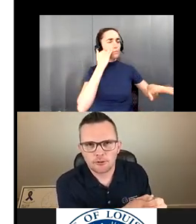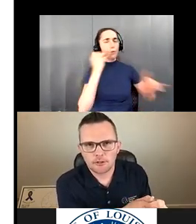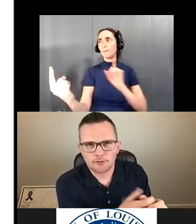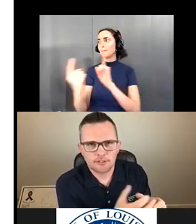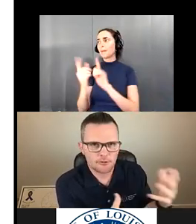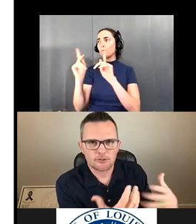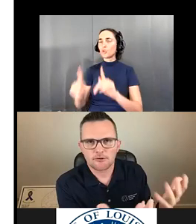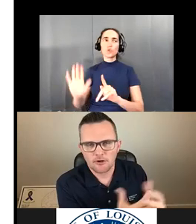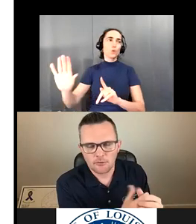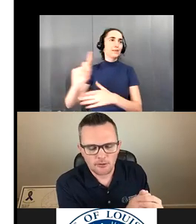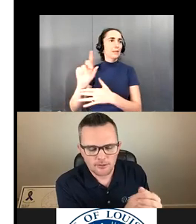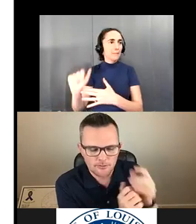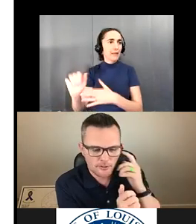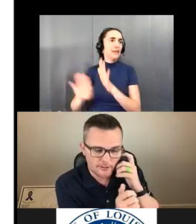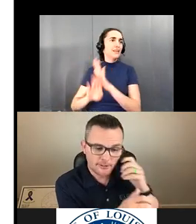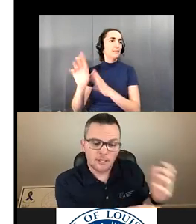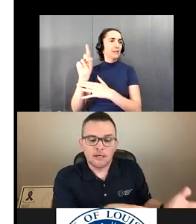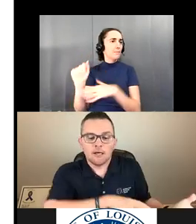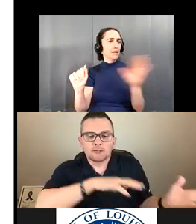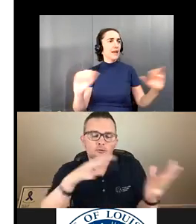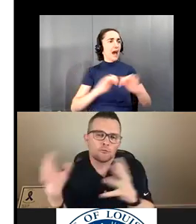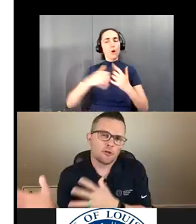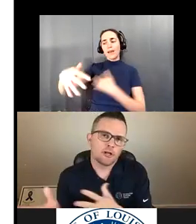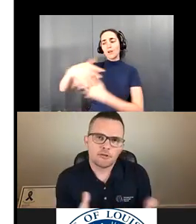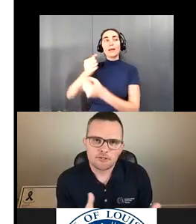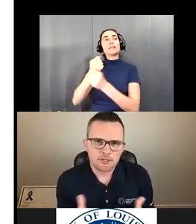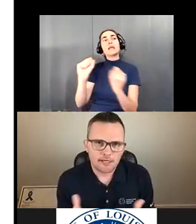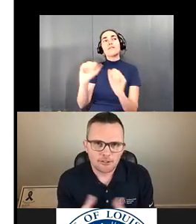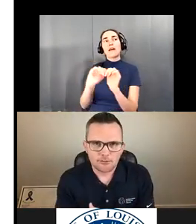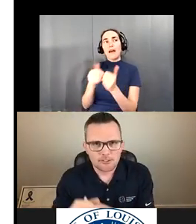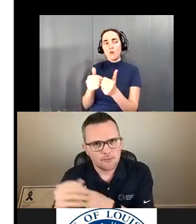with disabilities and developmental disabilities. So none of this today should be saying well